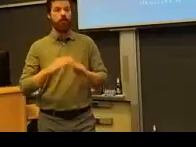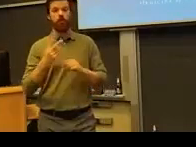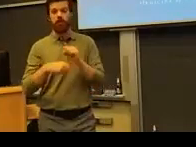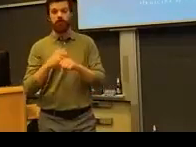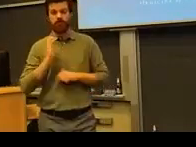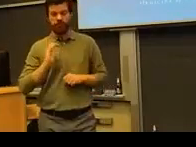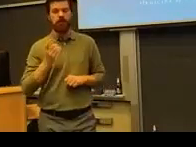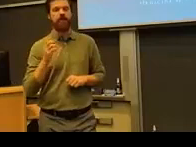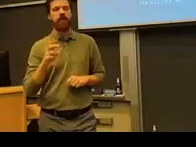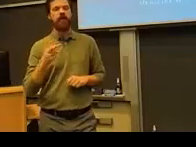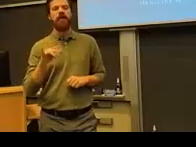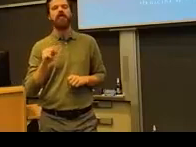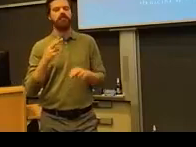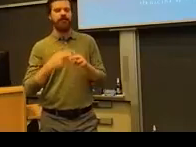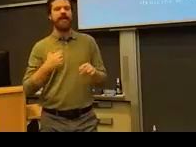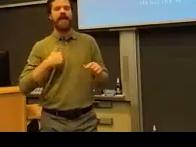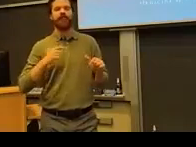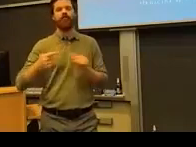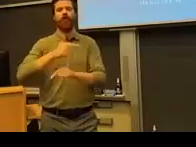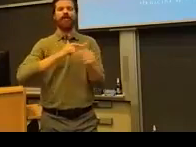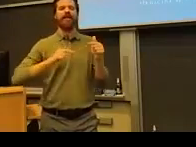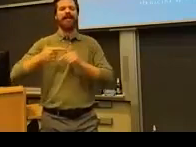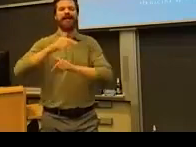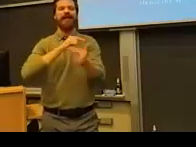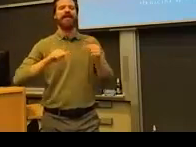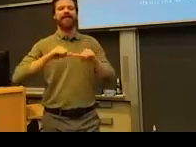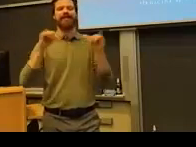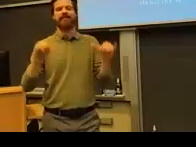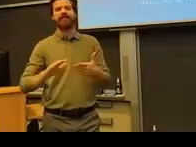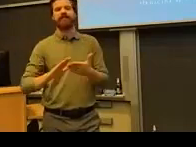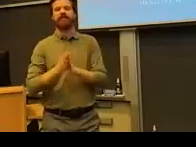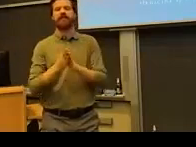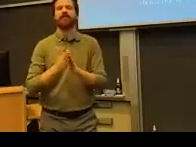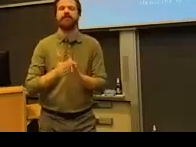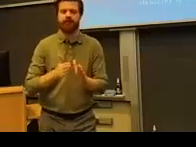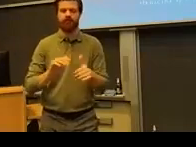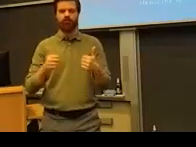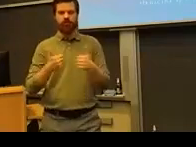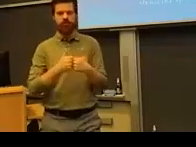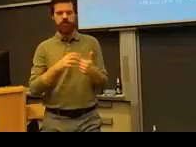a rotating system um that got to be a little challenging holding an outpatient case load